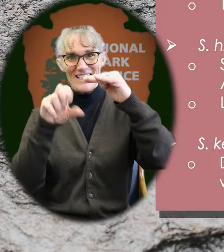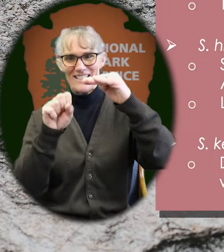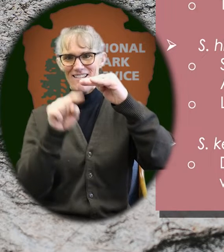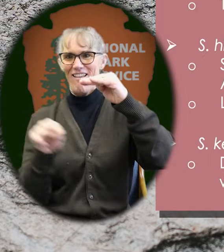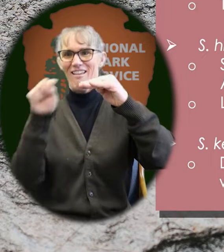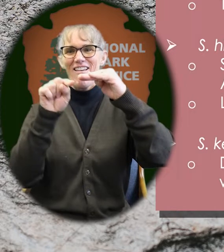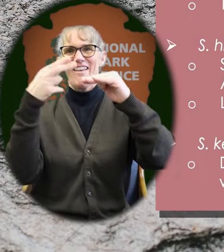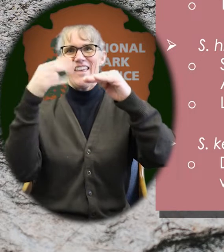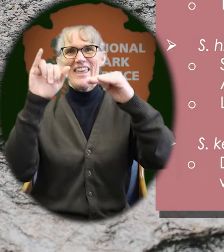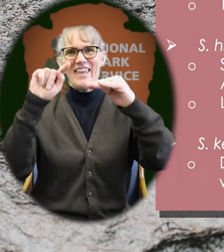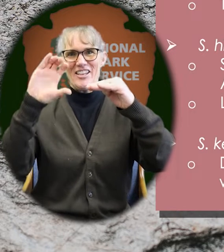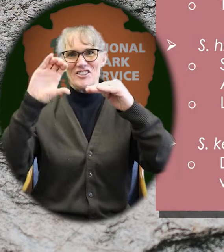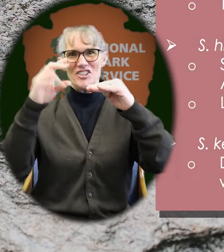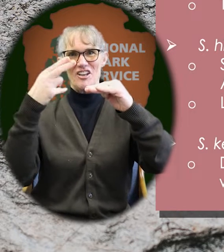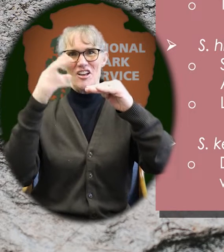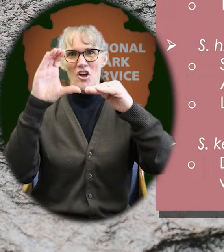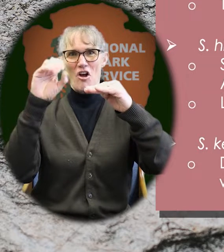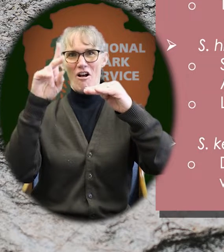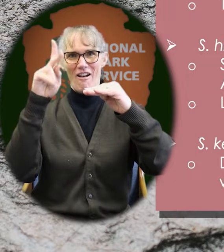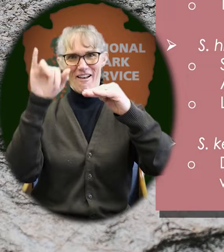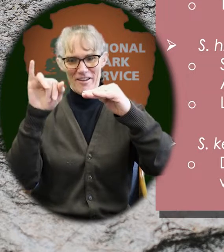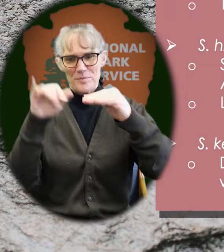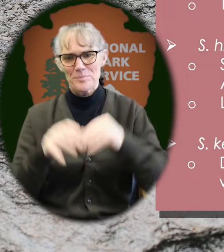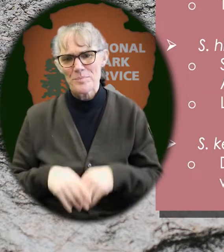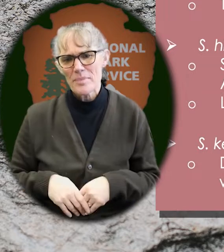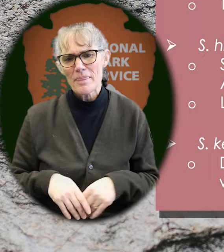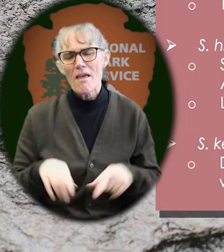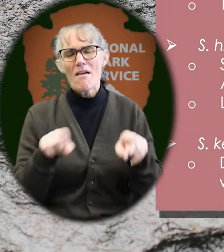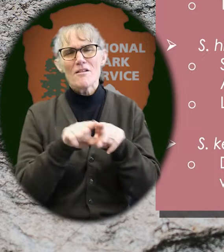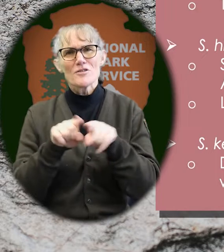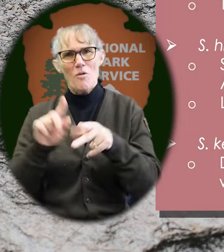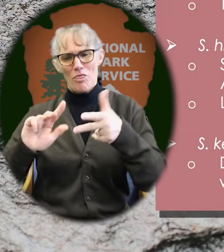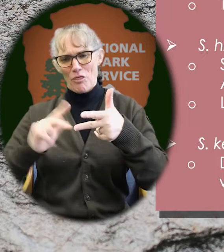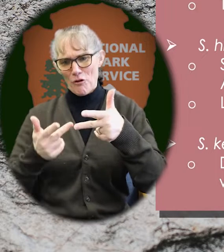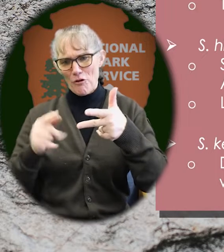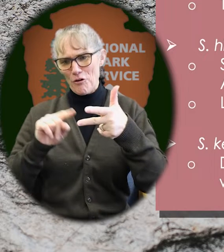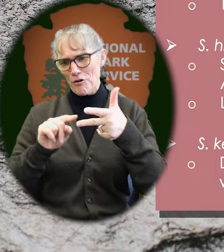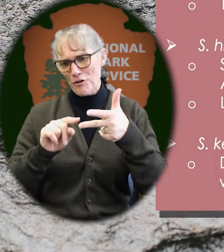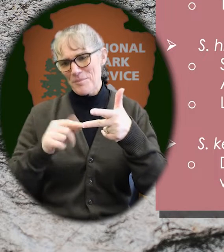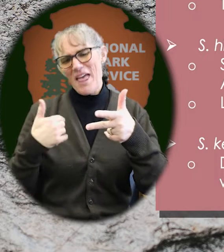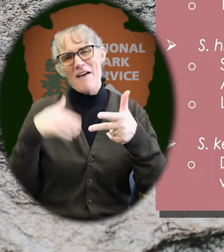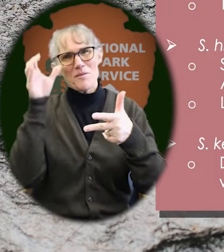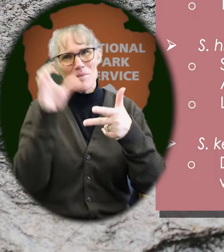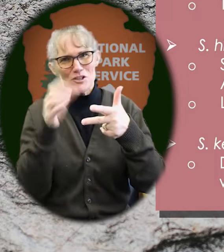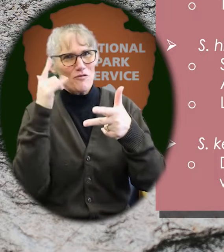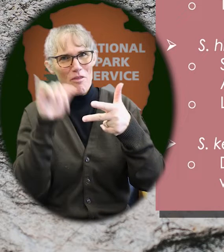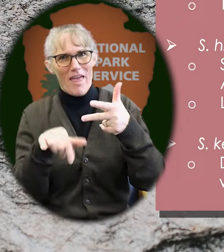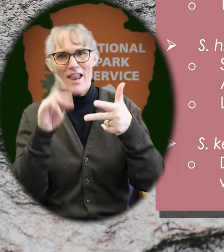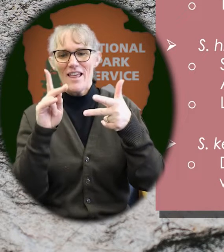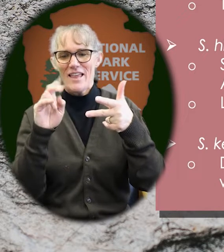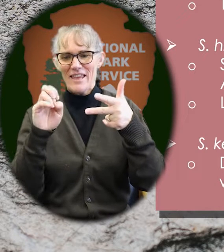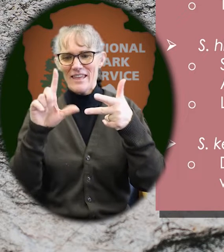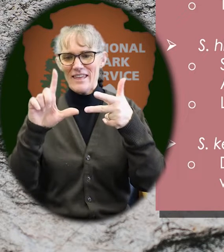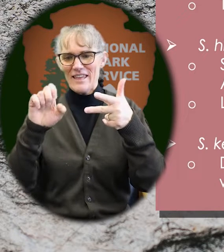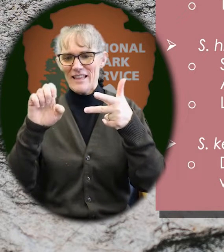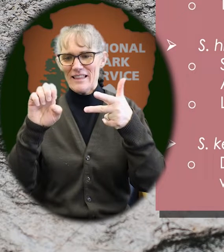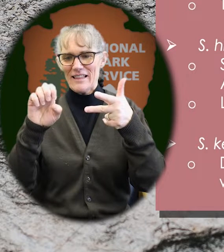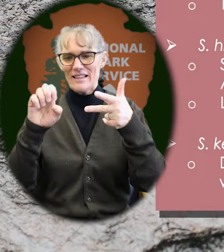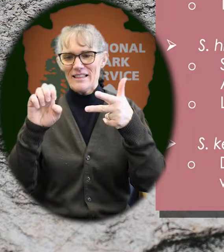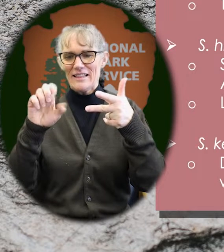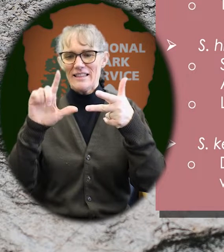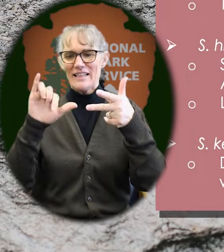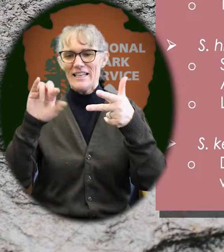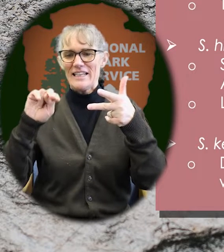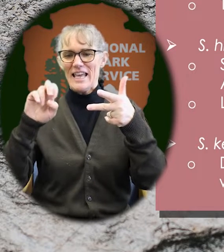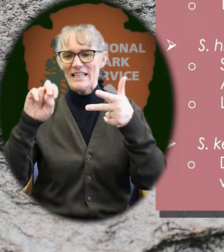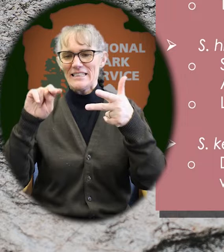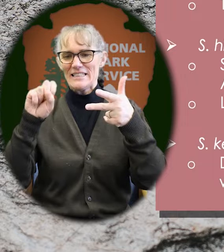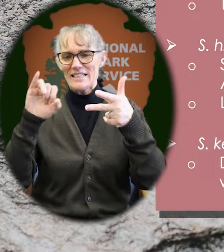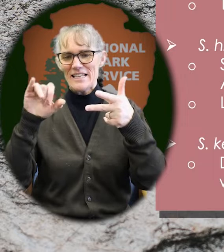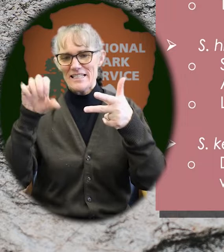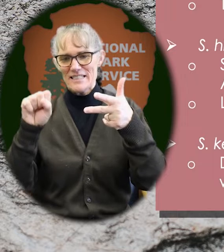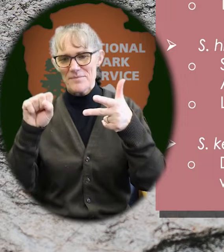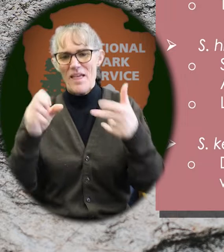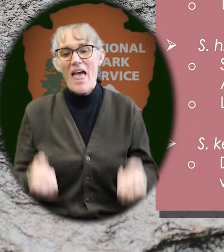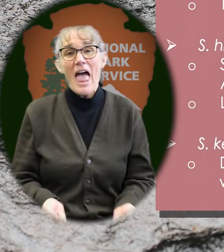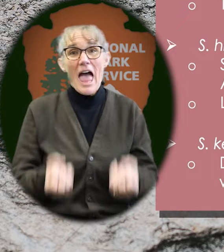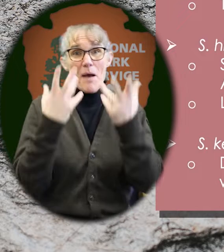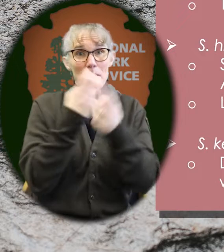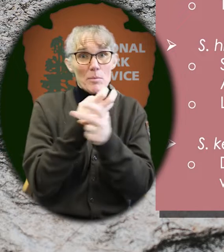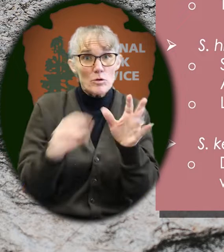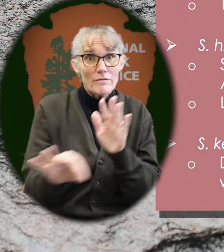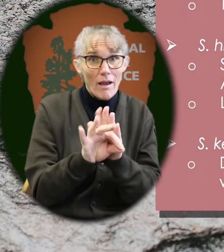Um. And then also I'll mention another one of them uh because I have an image for it, S. keelinensis, um which is defined on a single specimen with a larger canine.